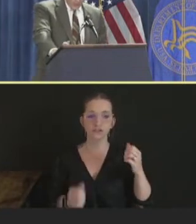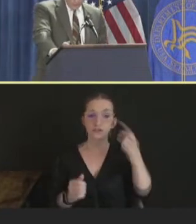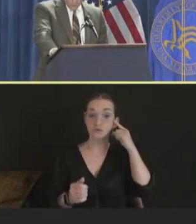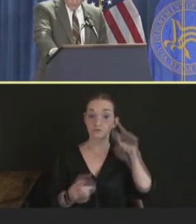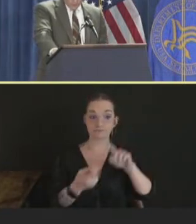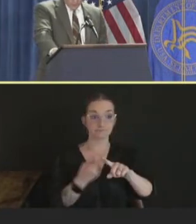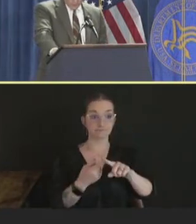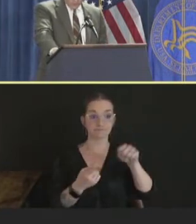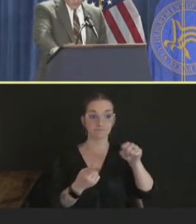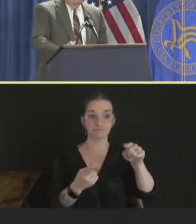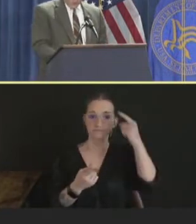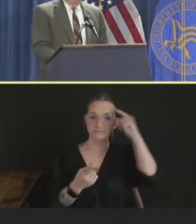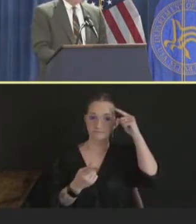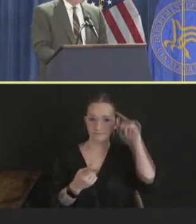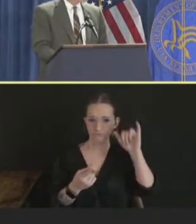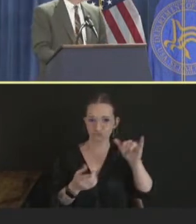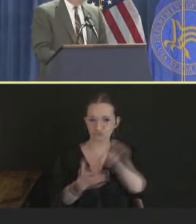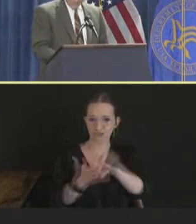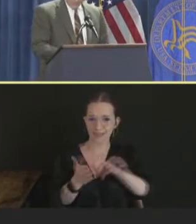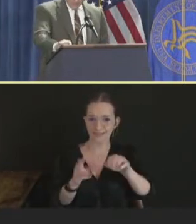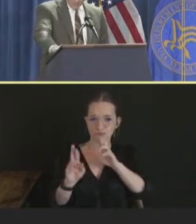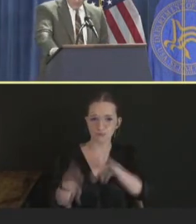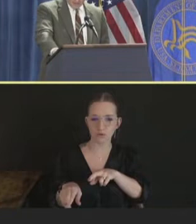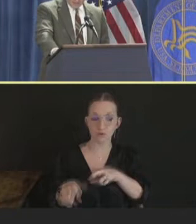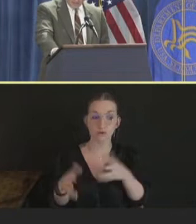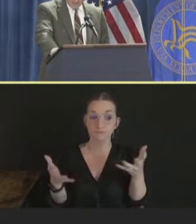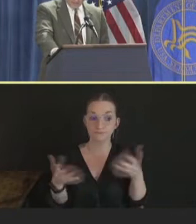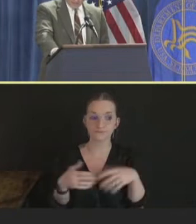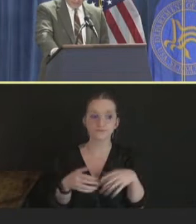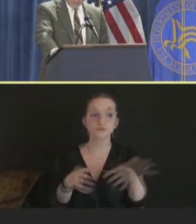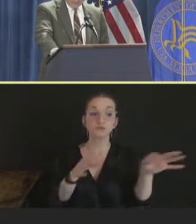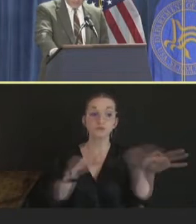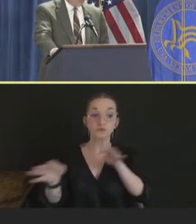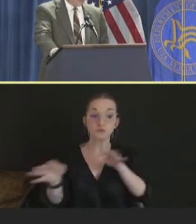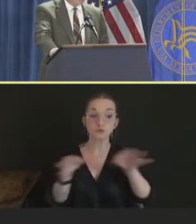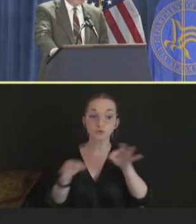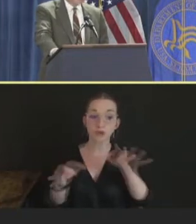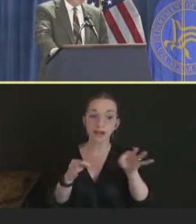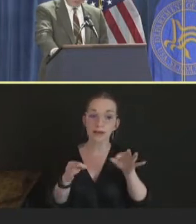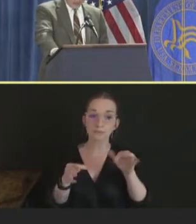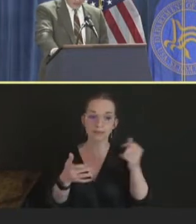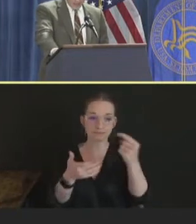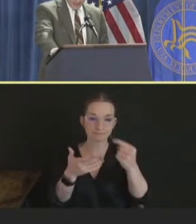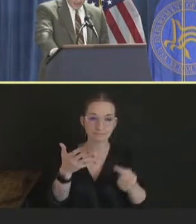The report was to describe the determinants of vaccination confidence along with lifespan